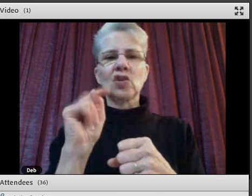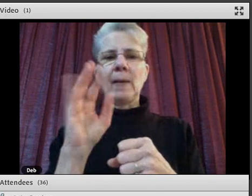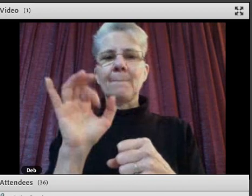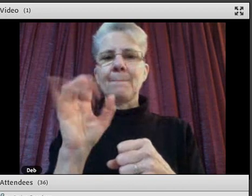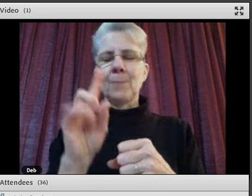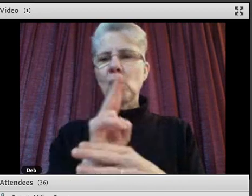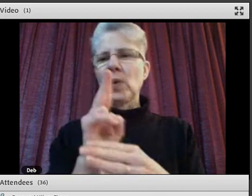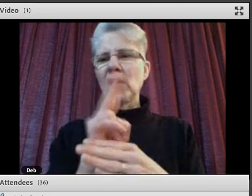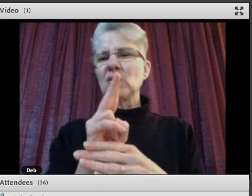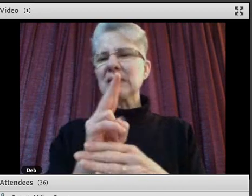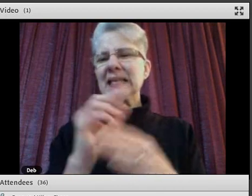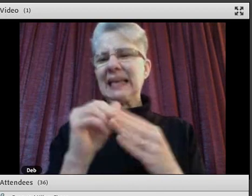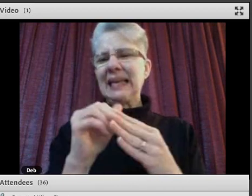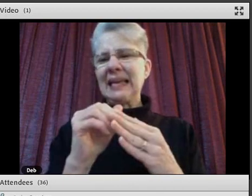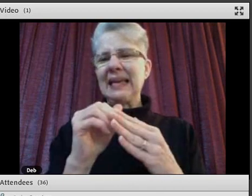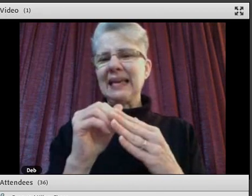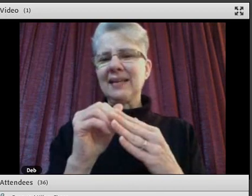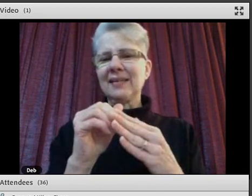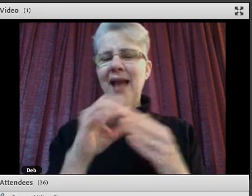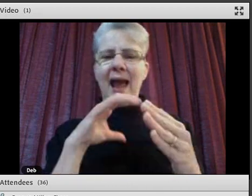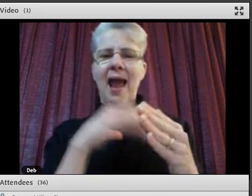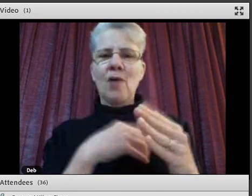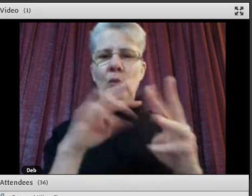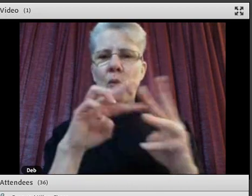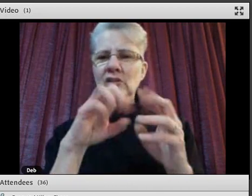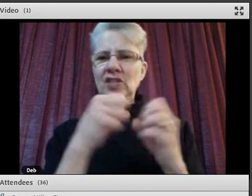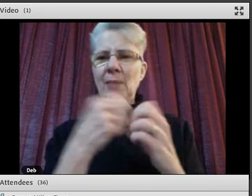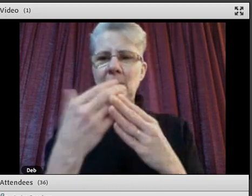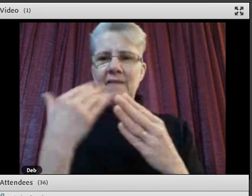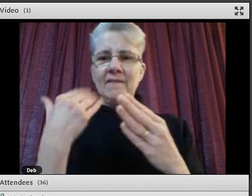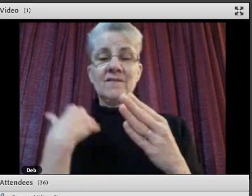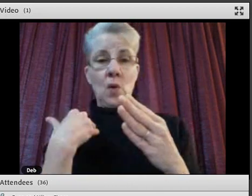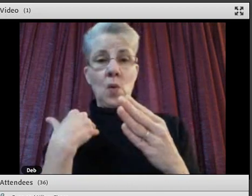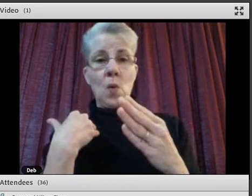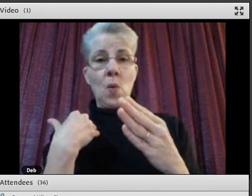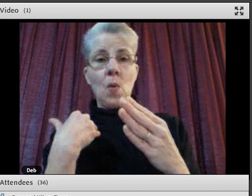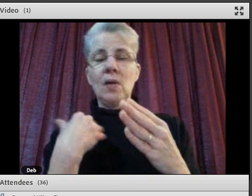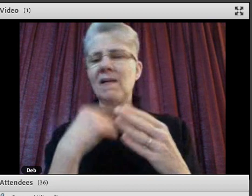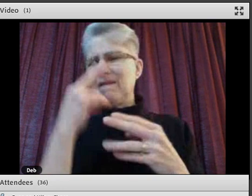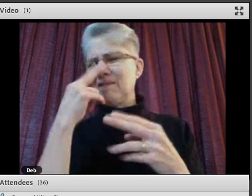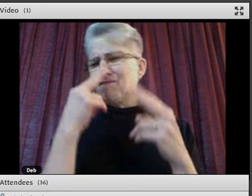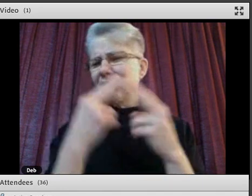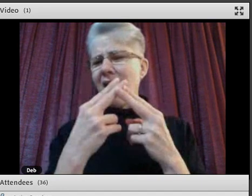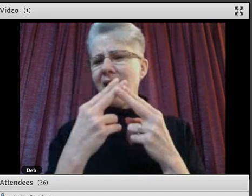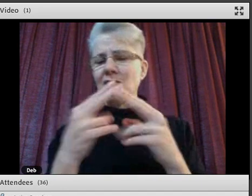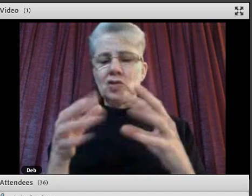we've used them in a couple of our workshops before. They're super fun, and you just hook wires up